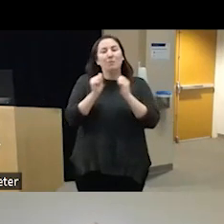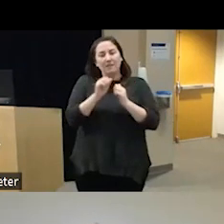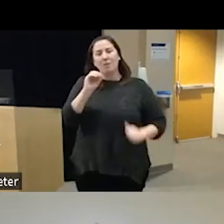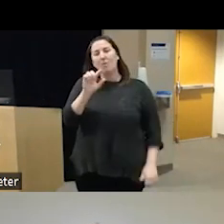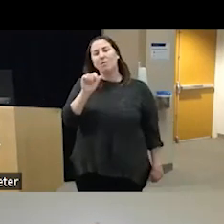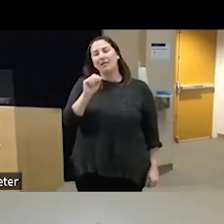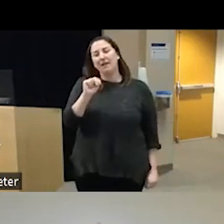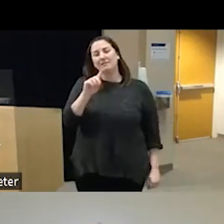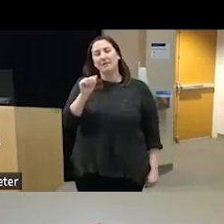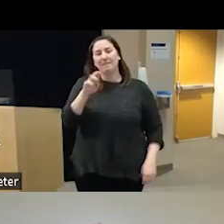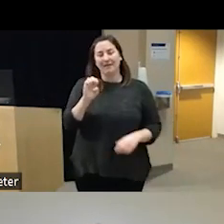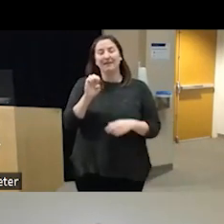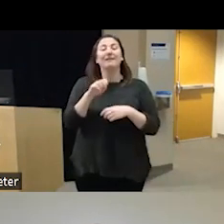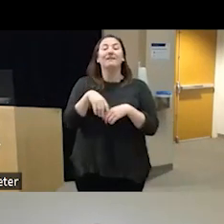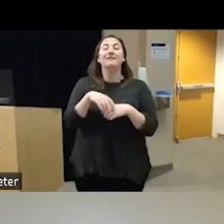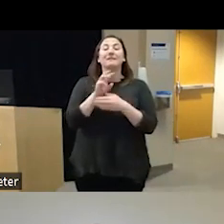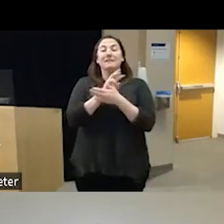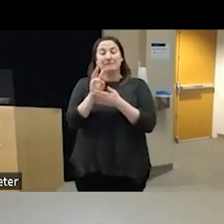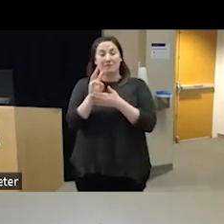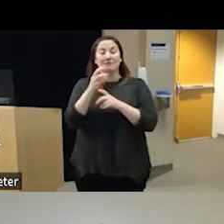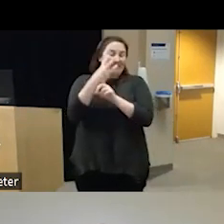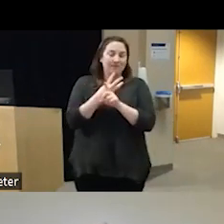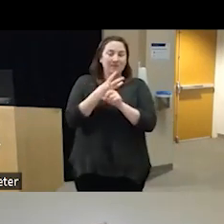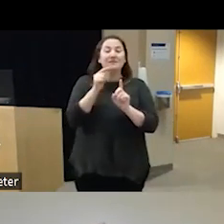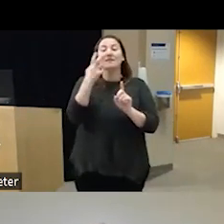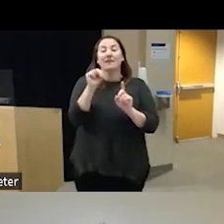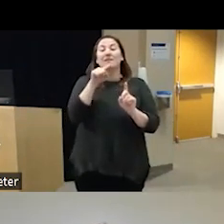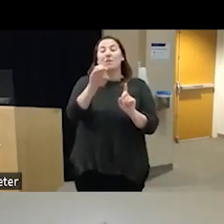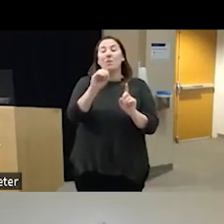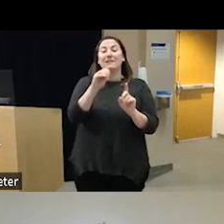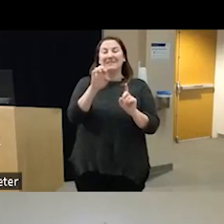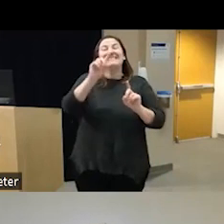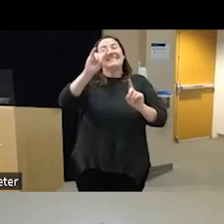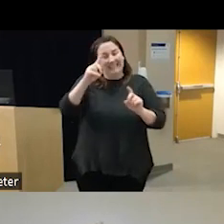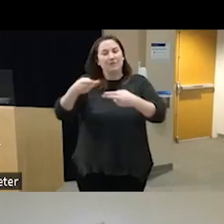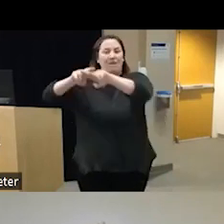versus olanzapine itself did have weight gain without the sumitol